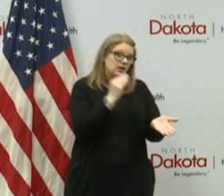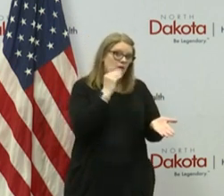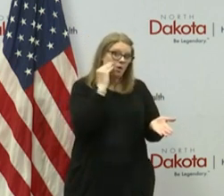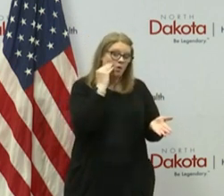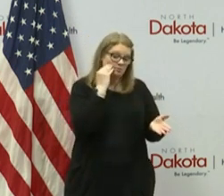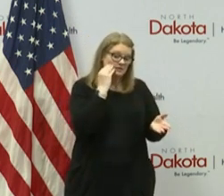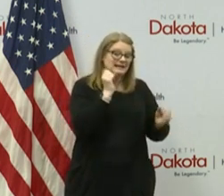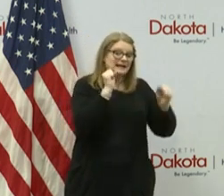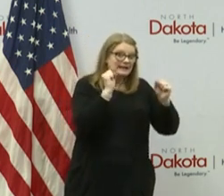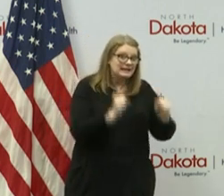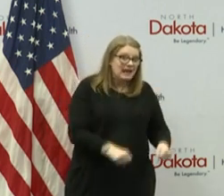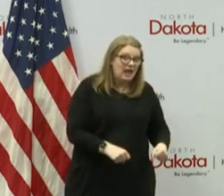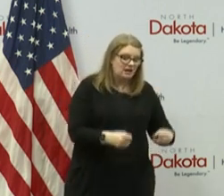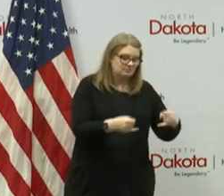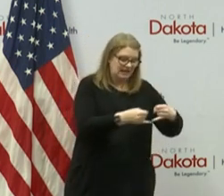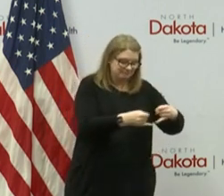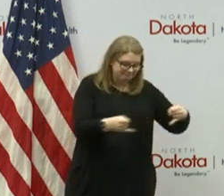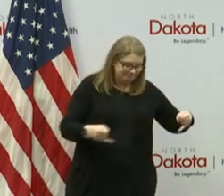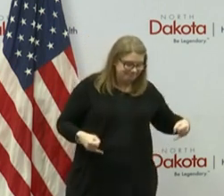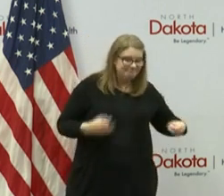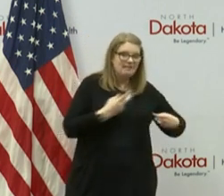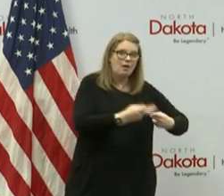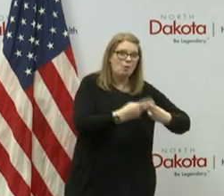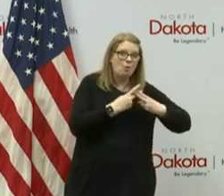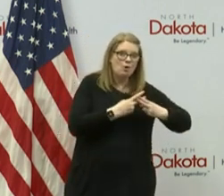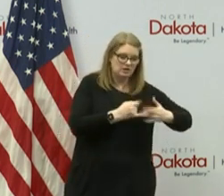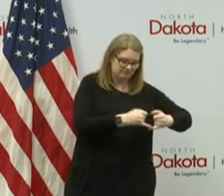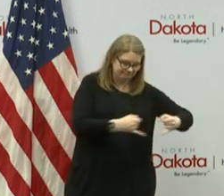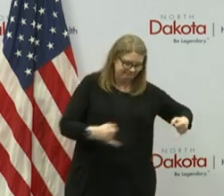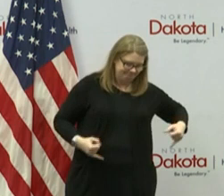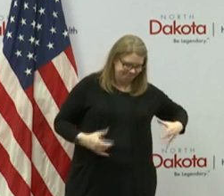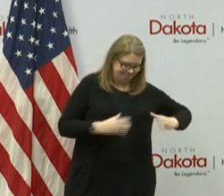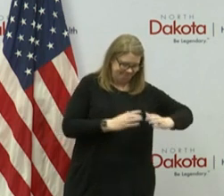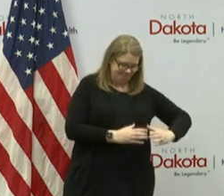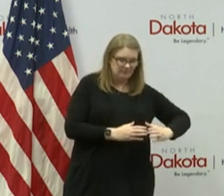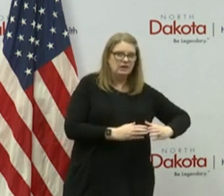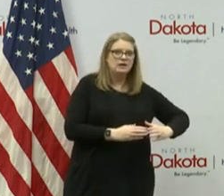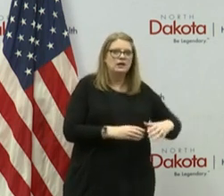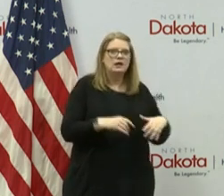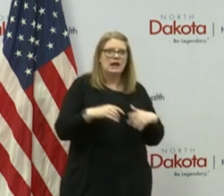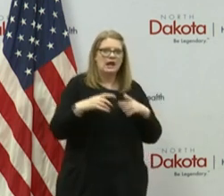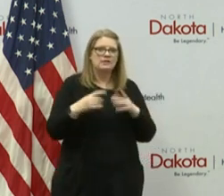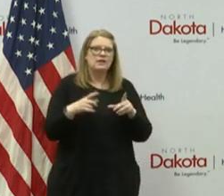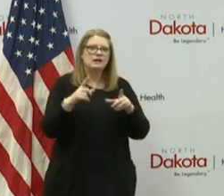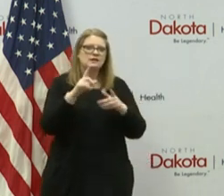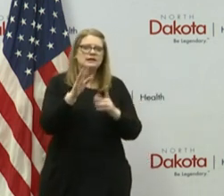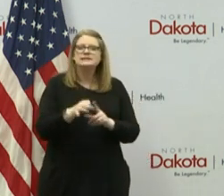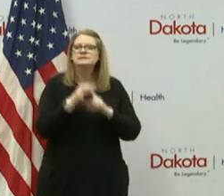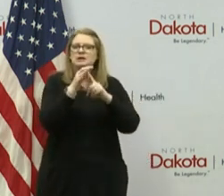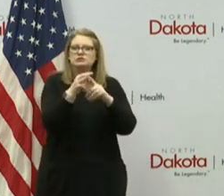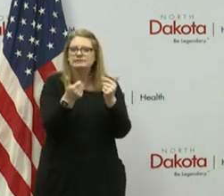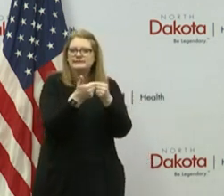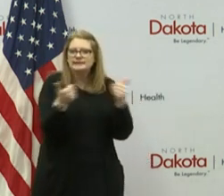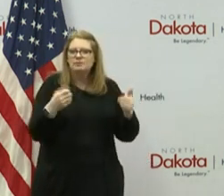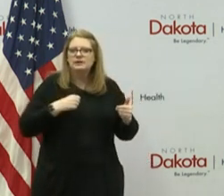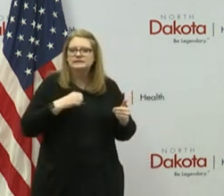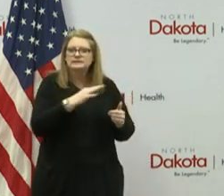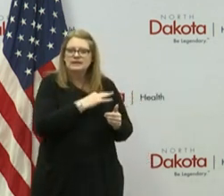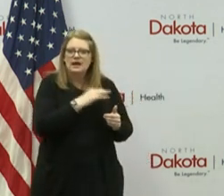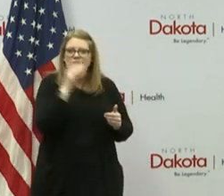WHAT WE SPENT THE LAST 3 OR 4 DAYS WORKING THROUGH WITH OUR PARTNERS IS HOW DO WE HAVE PLANS THAT EITHER IDENTIFY THOSE NURSING HOMES THAT CAN EFFECTIVELY QUARANTINE THOSE